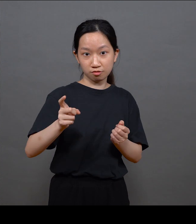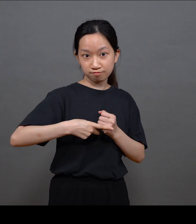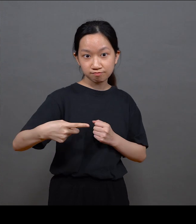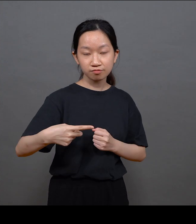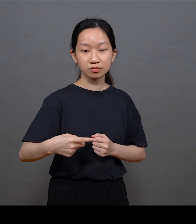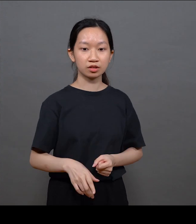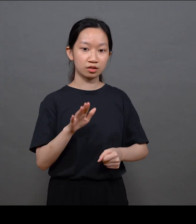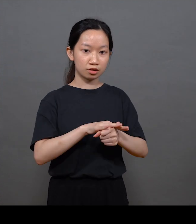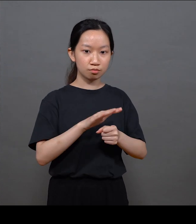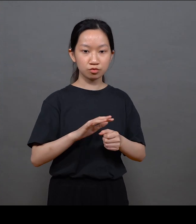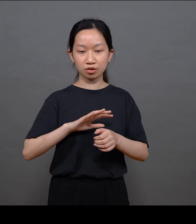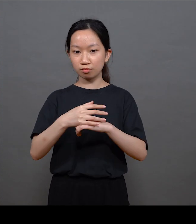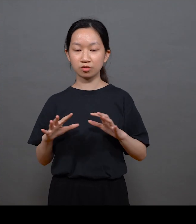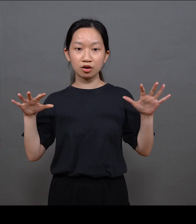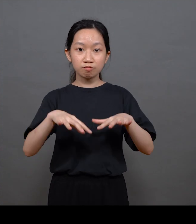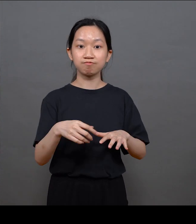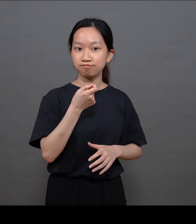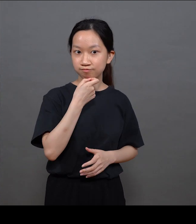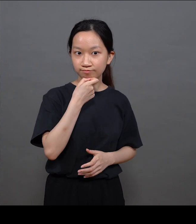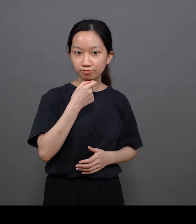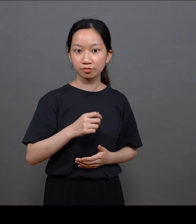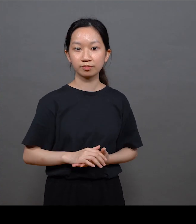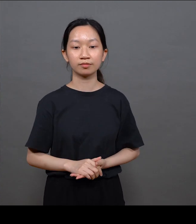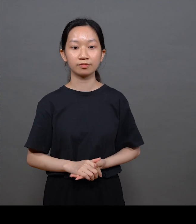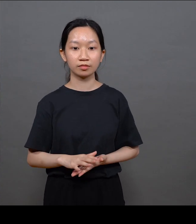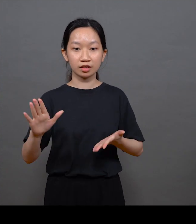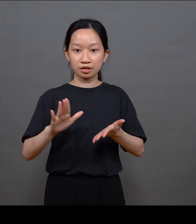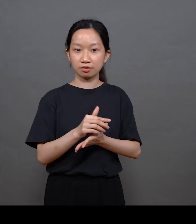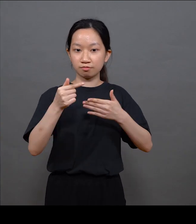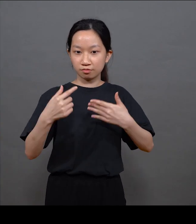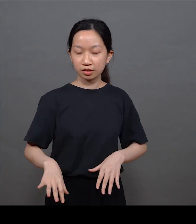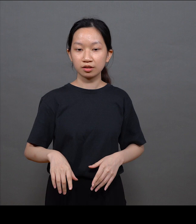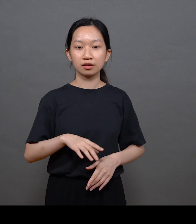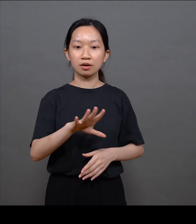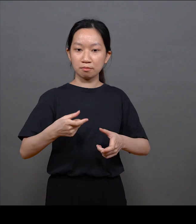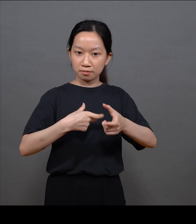at the forefront of consumer electronics in Japan and also internationally Around ten years later